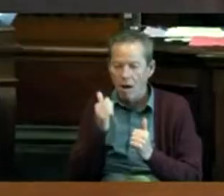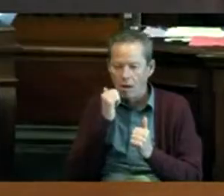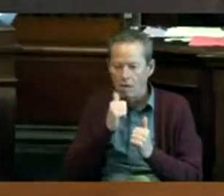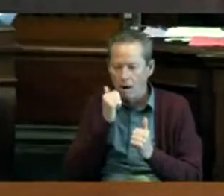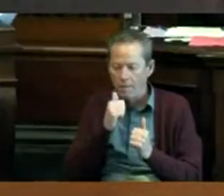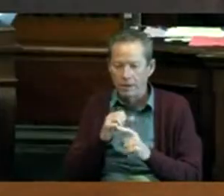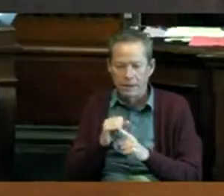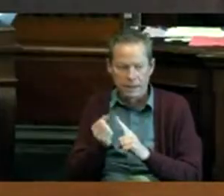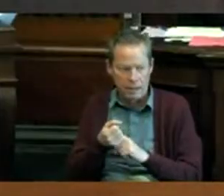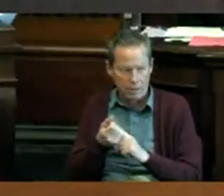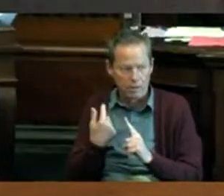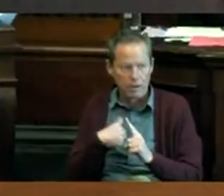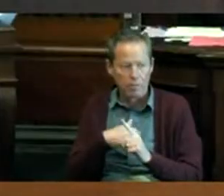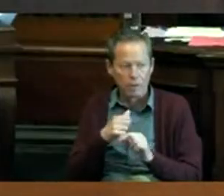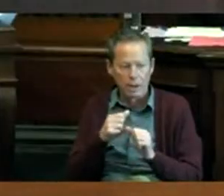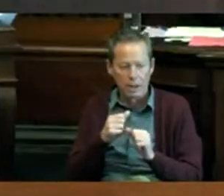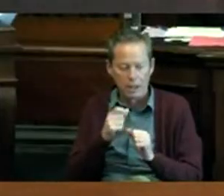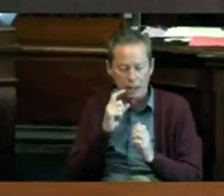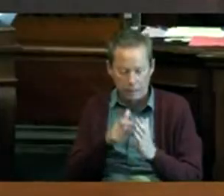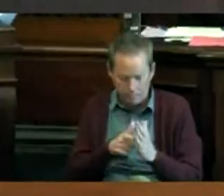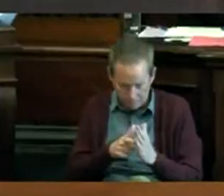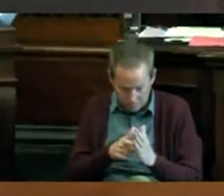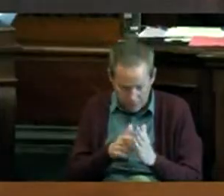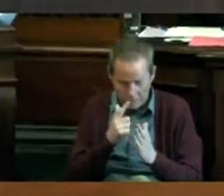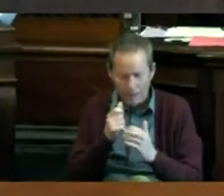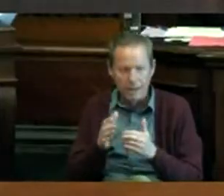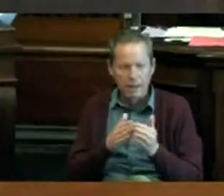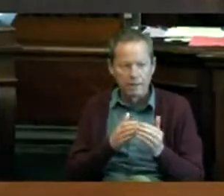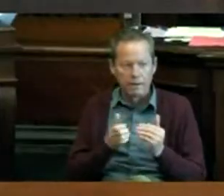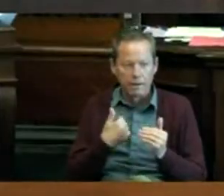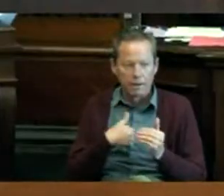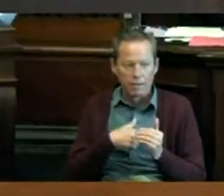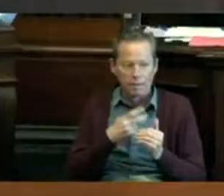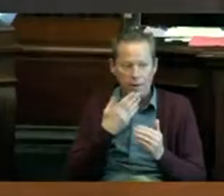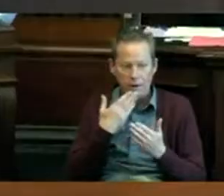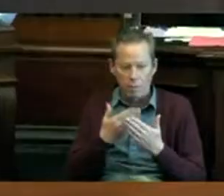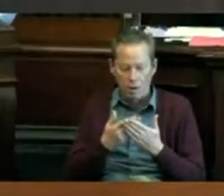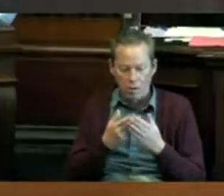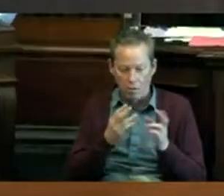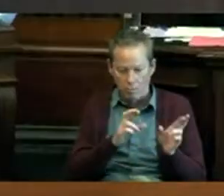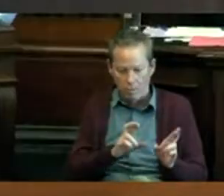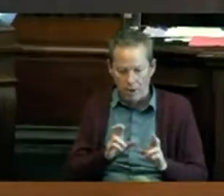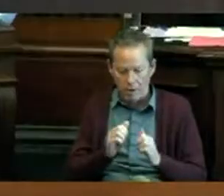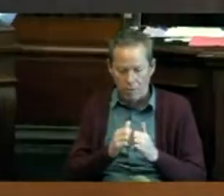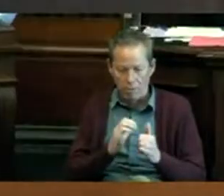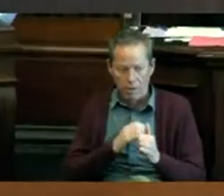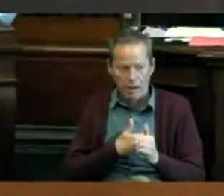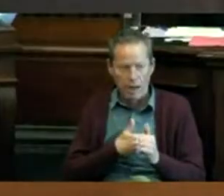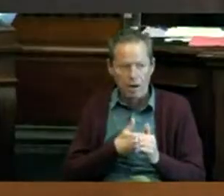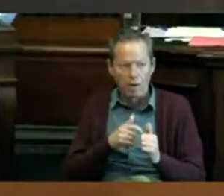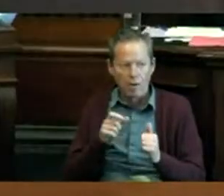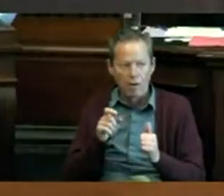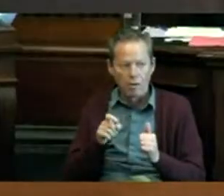with any. Uncommon scenario that